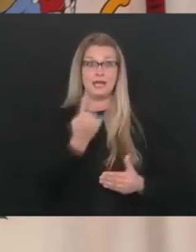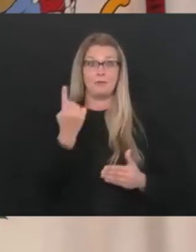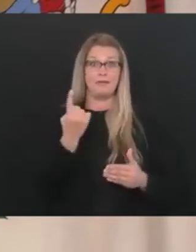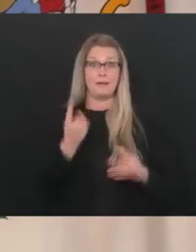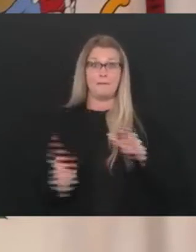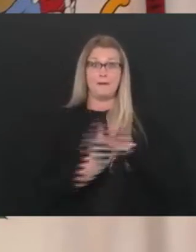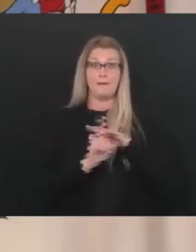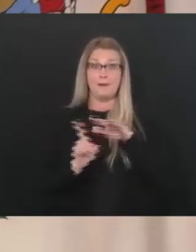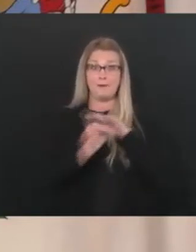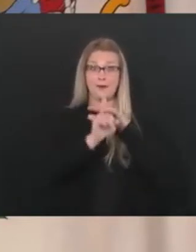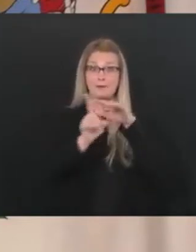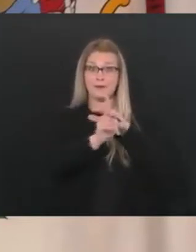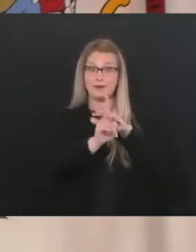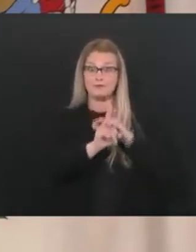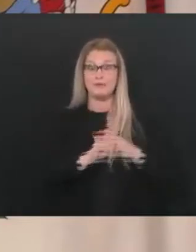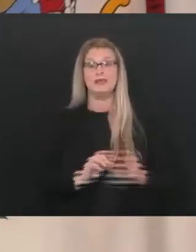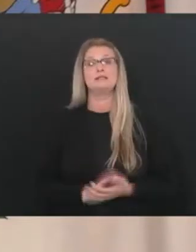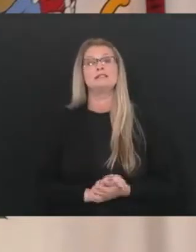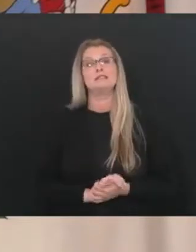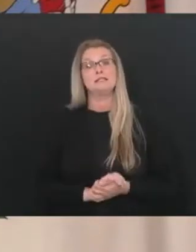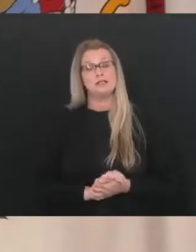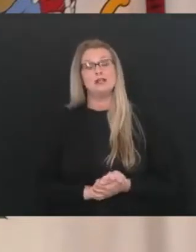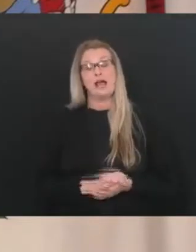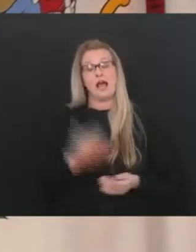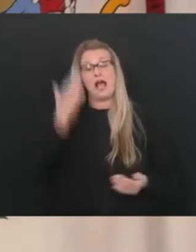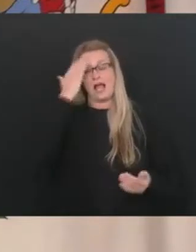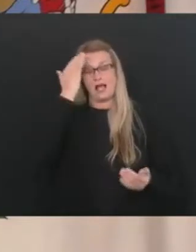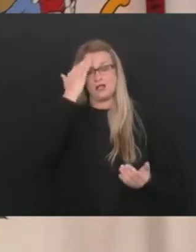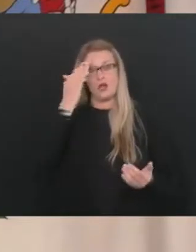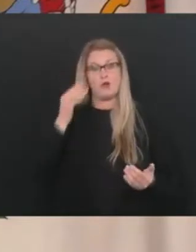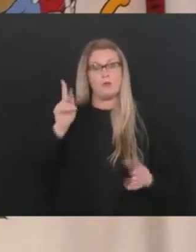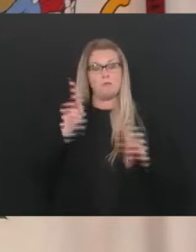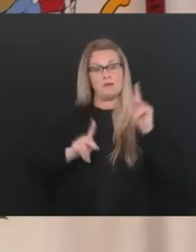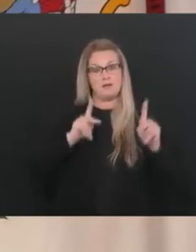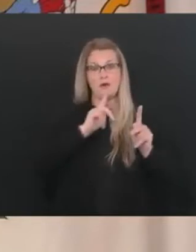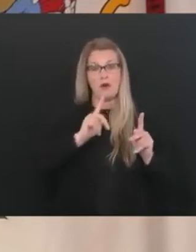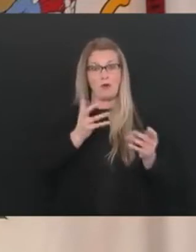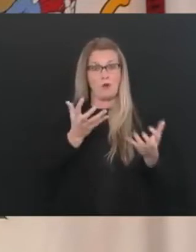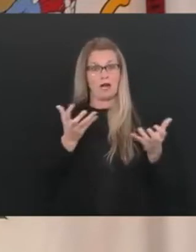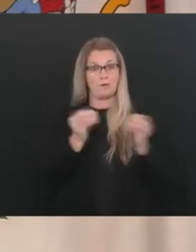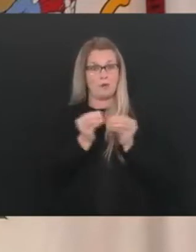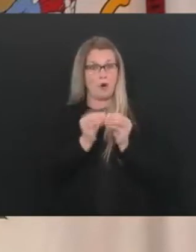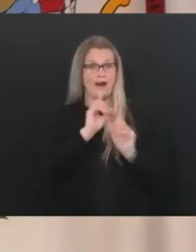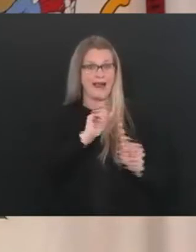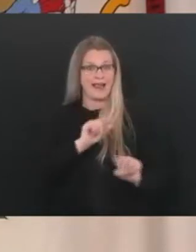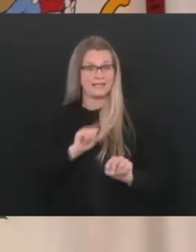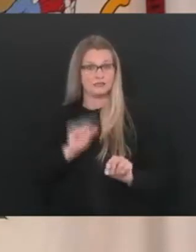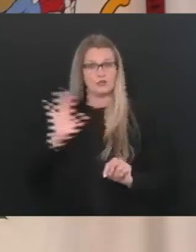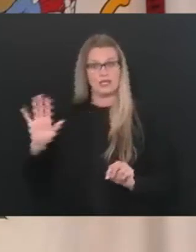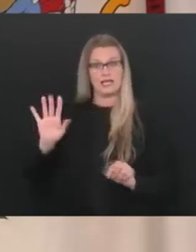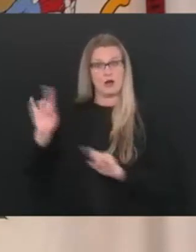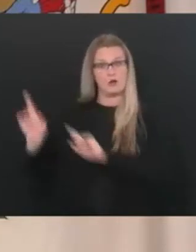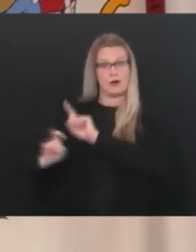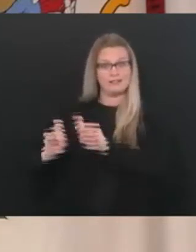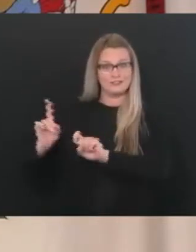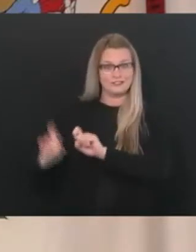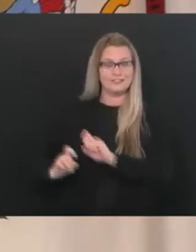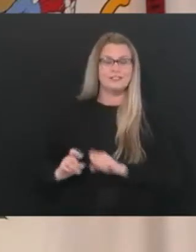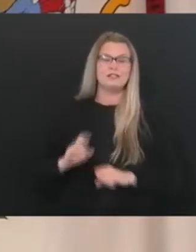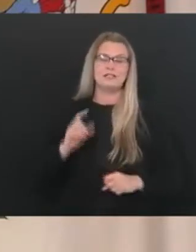THAT WE -- AS WE JUST -- AS THINGS CONTINUE TO CROP UP, THERE'S A LOT OF PEOPLE THAT NEED ANSWERS TO A LOT OF